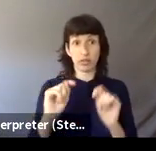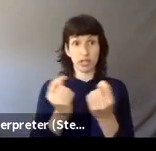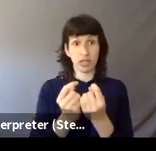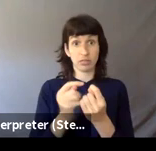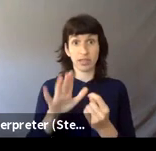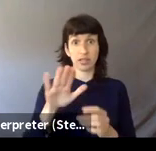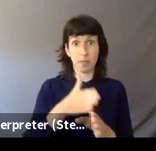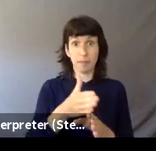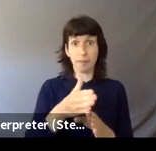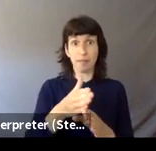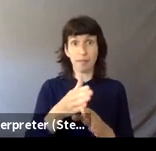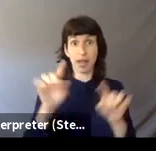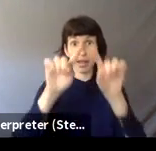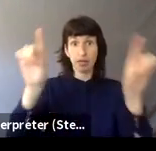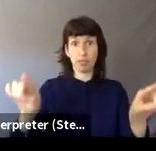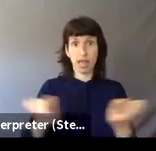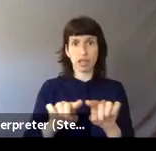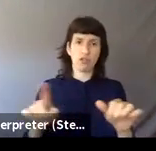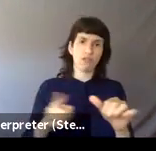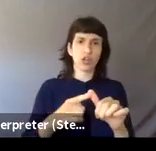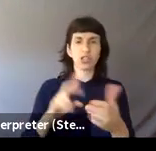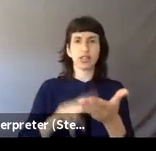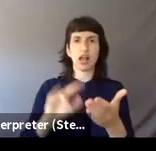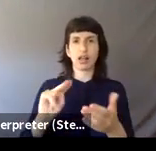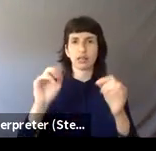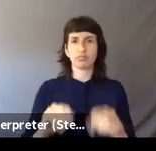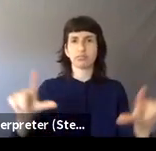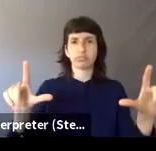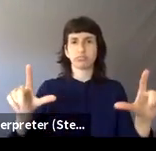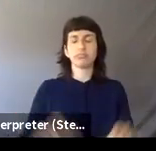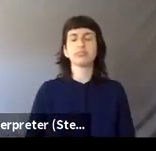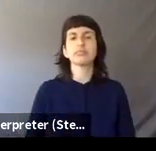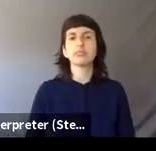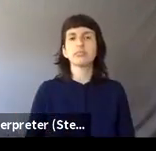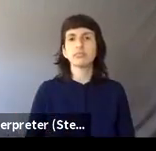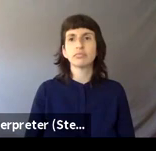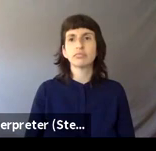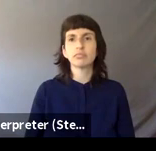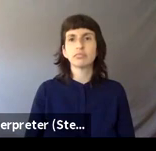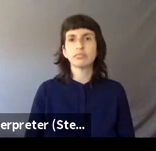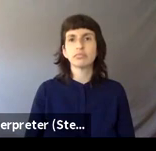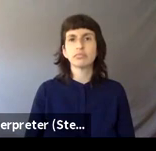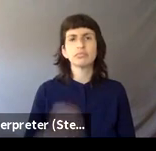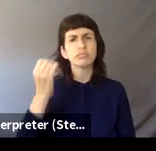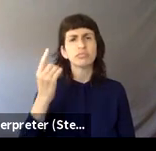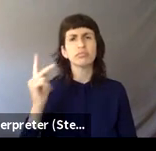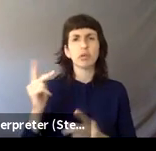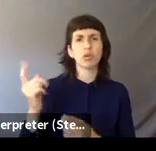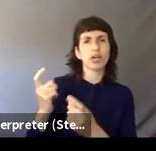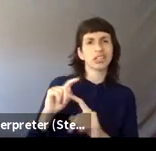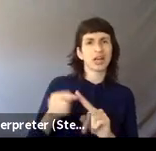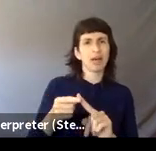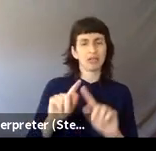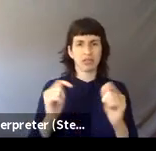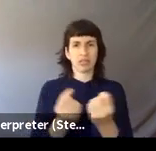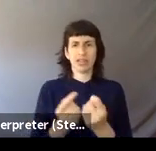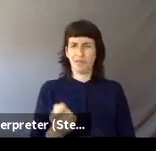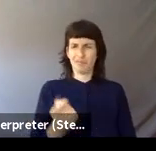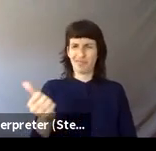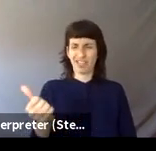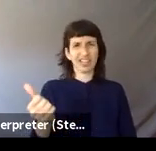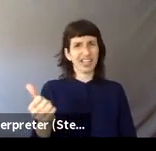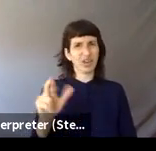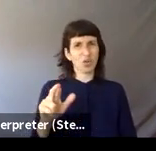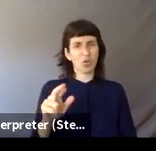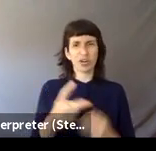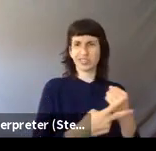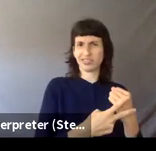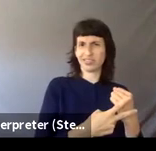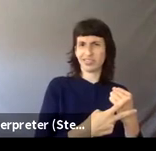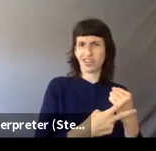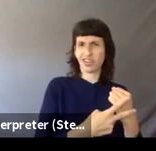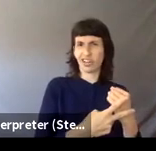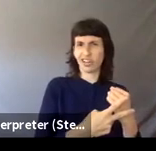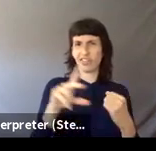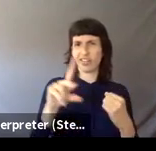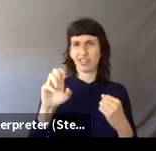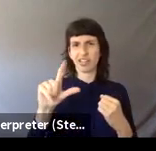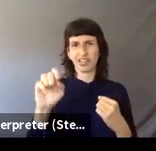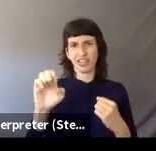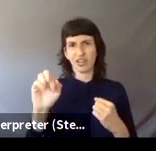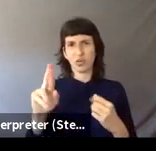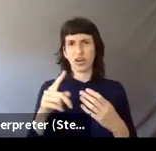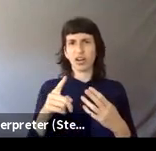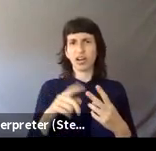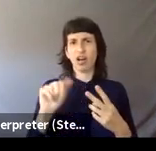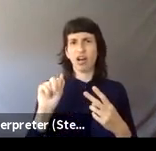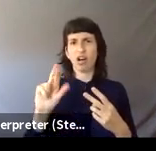and adding a quiz, and thinking about formative assessments, I do want to cover just a couple of things that I know have come up over the last couple of days. I'm going to jump back into Teams.